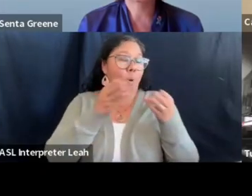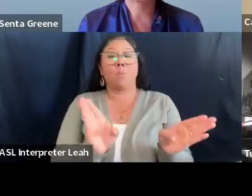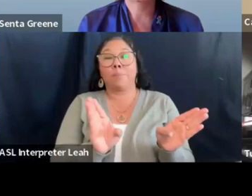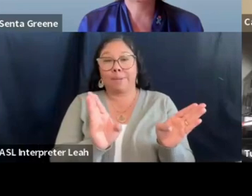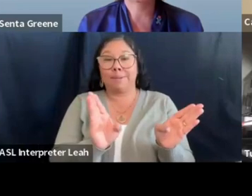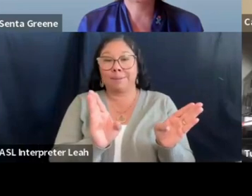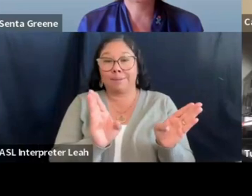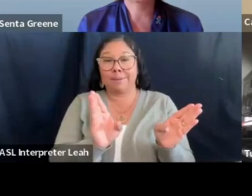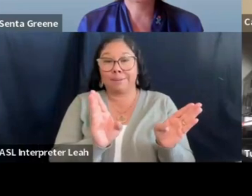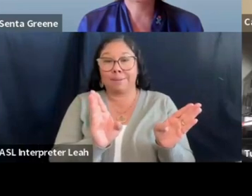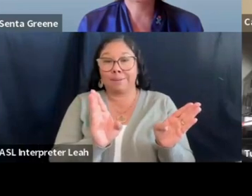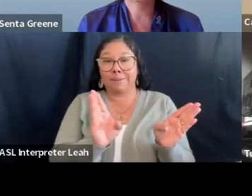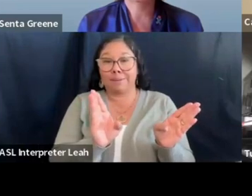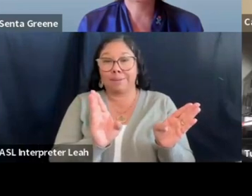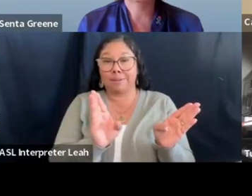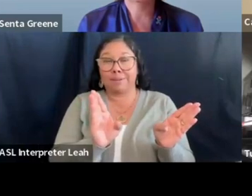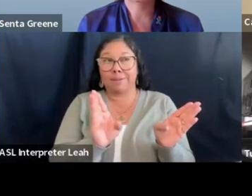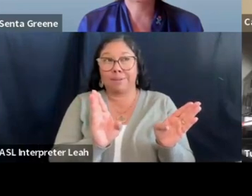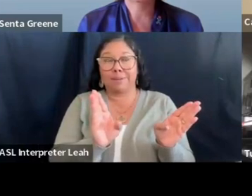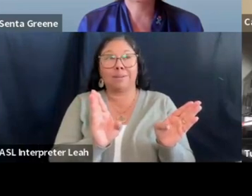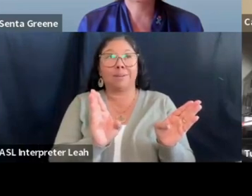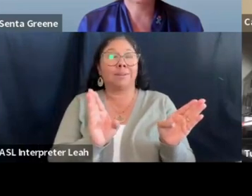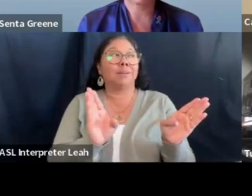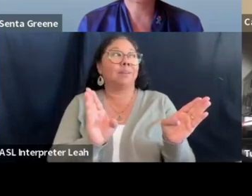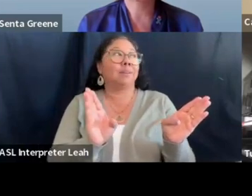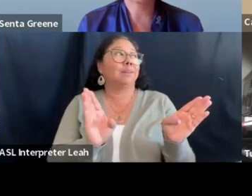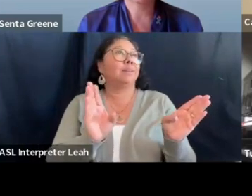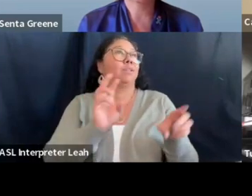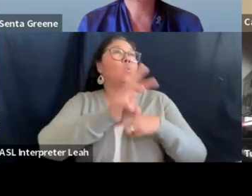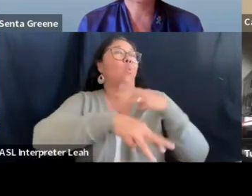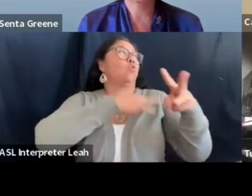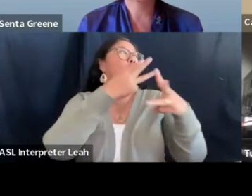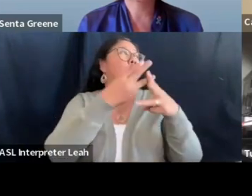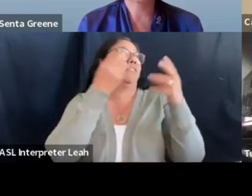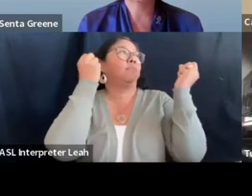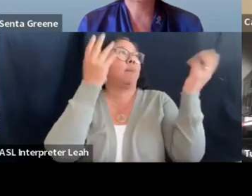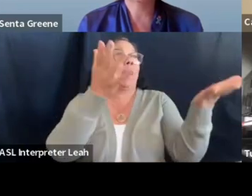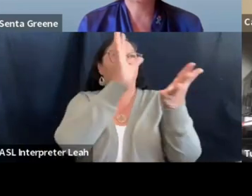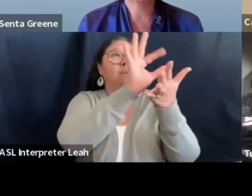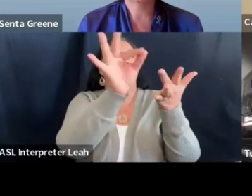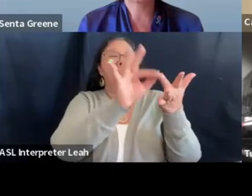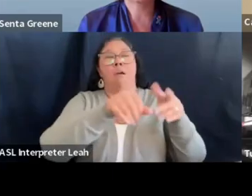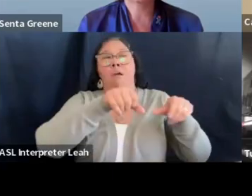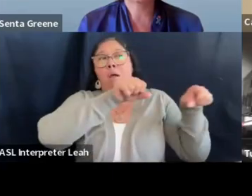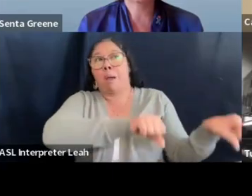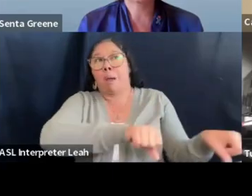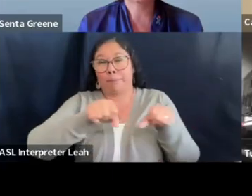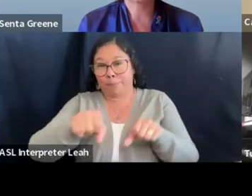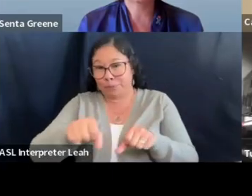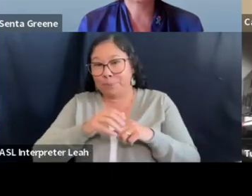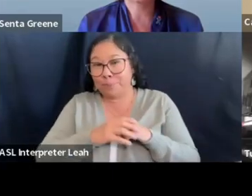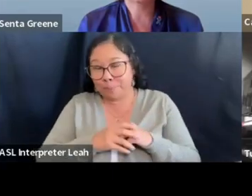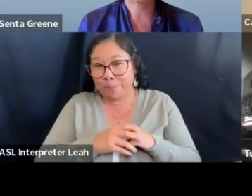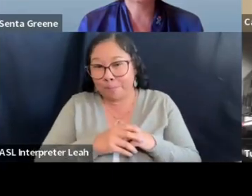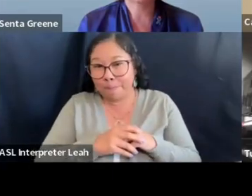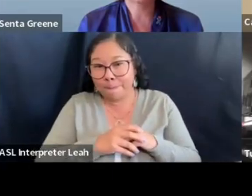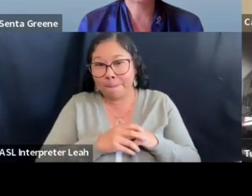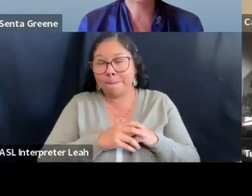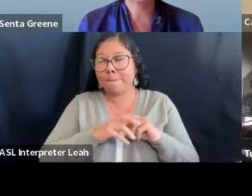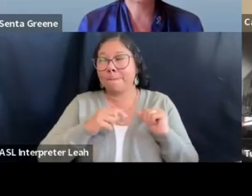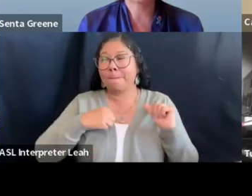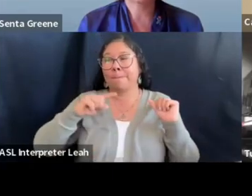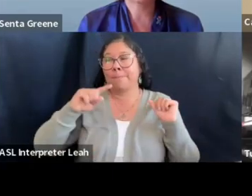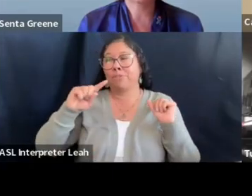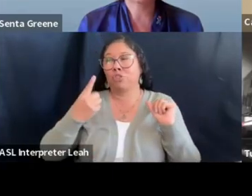unknown world of possibilities and opportunities and I think in you know just tacking that on uh to